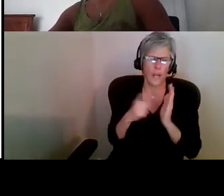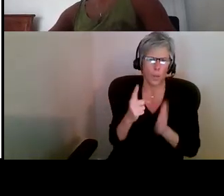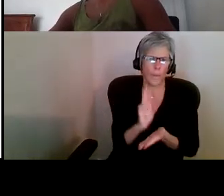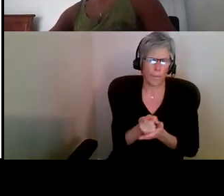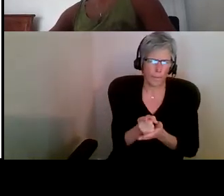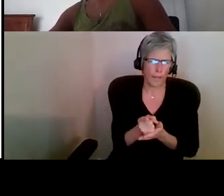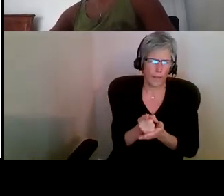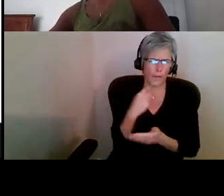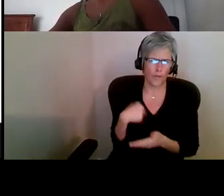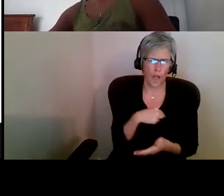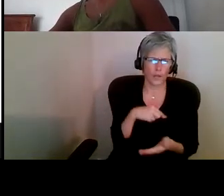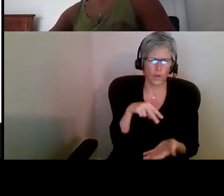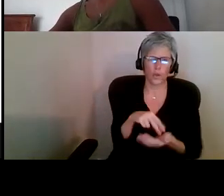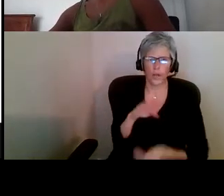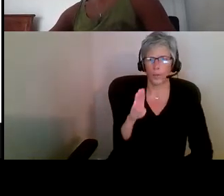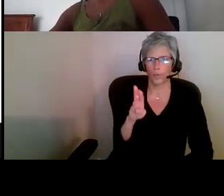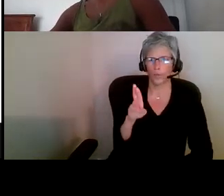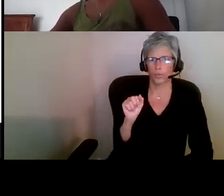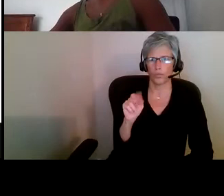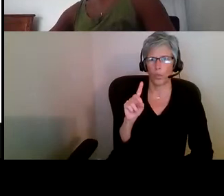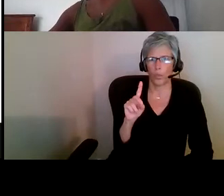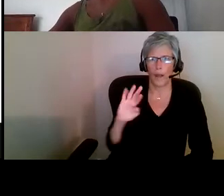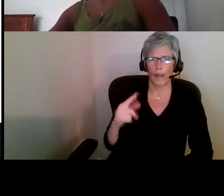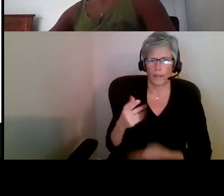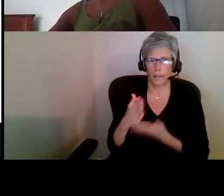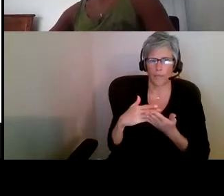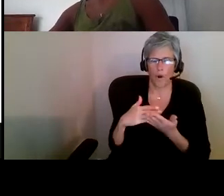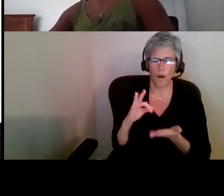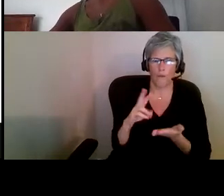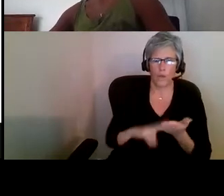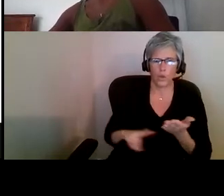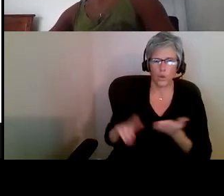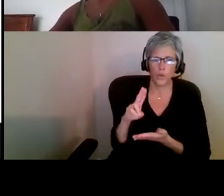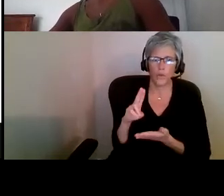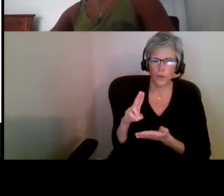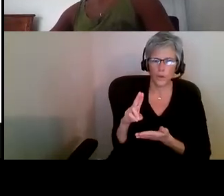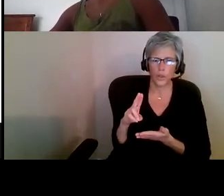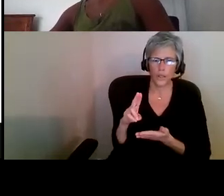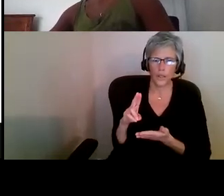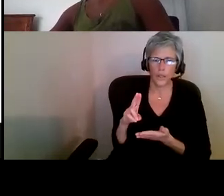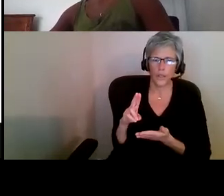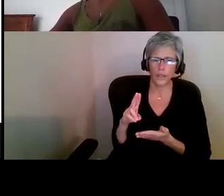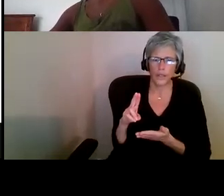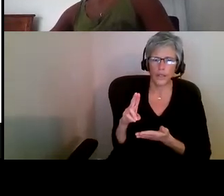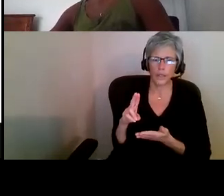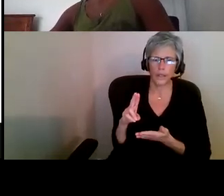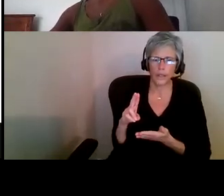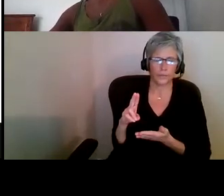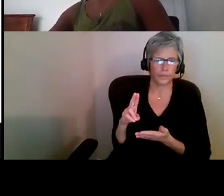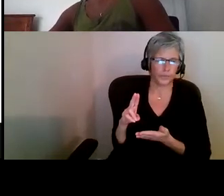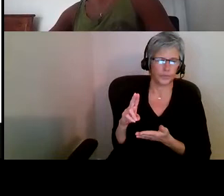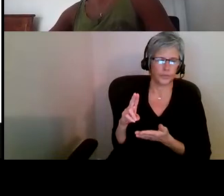the branding section of the university, this is a good place to go and visit